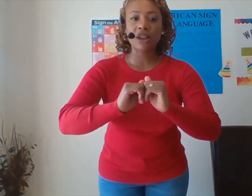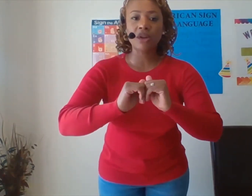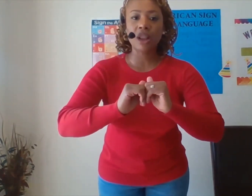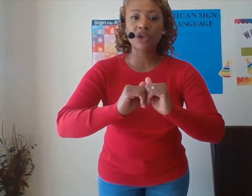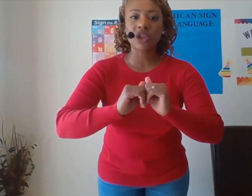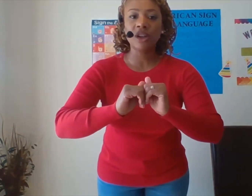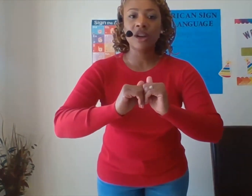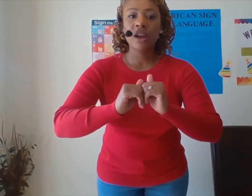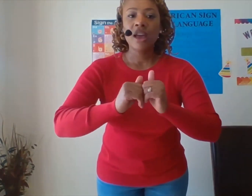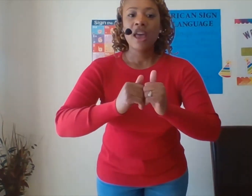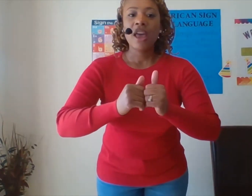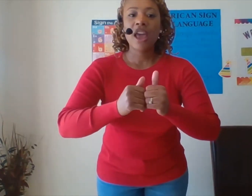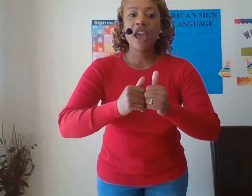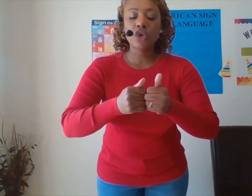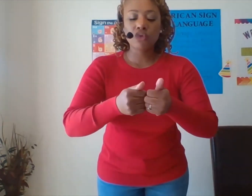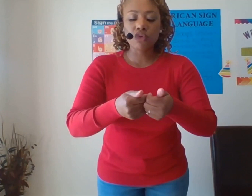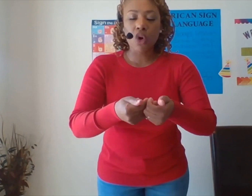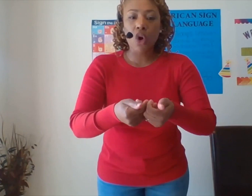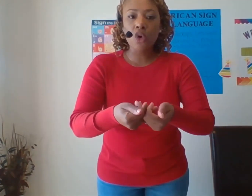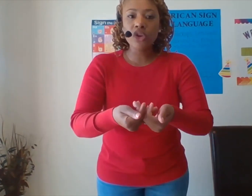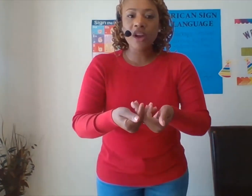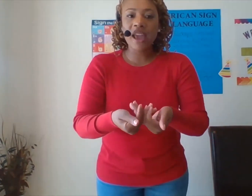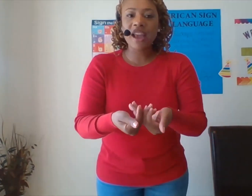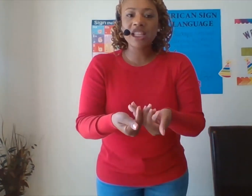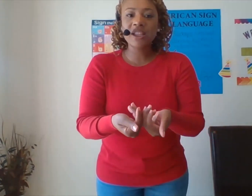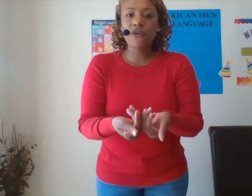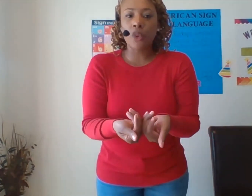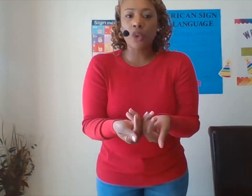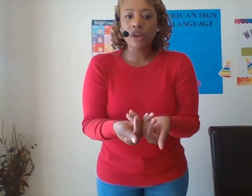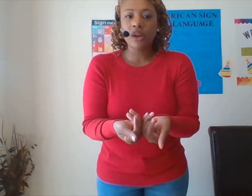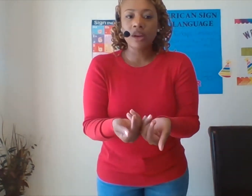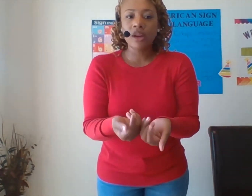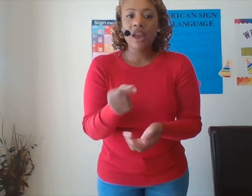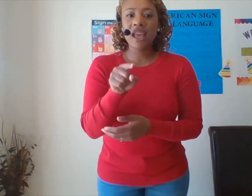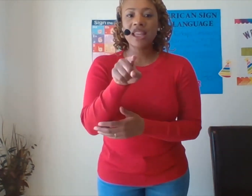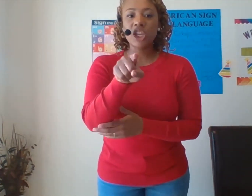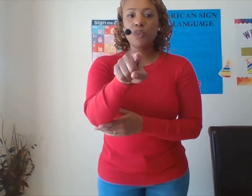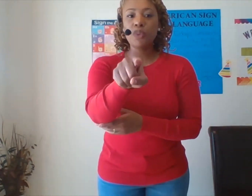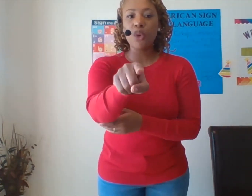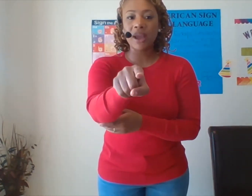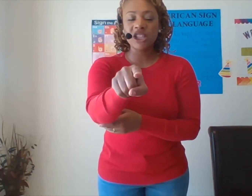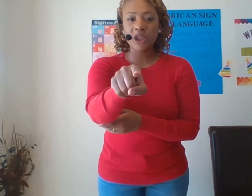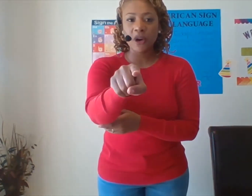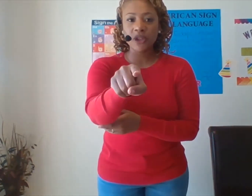little closer and you roll your hands forward and then you point to the person